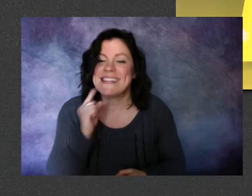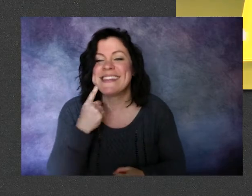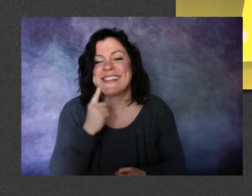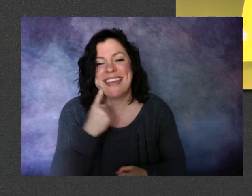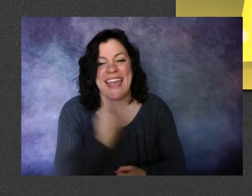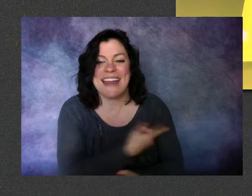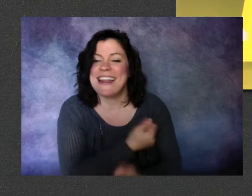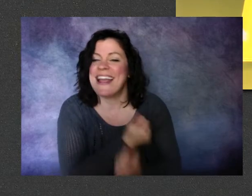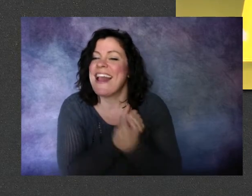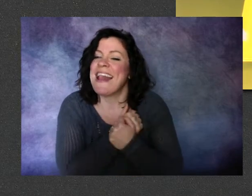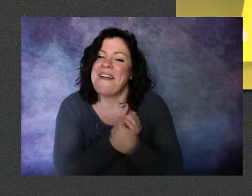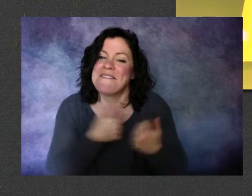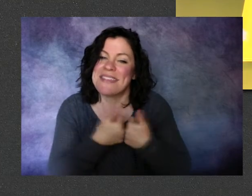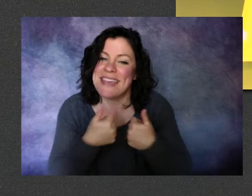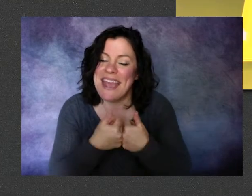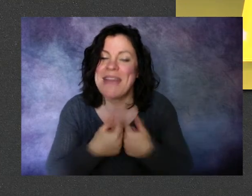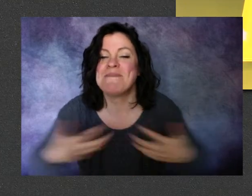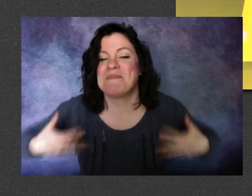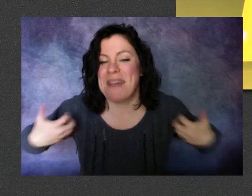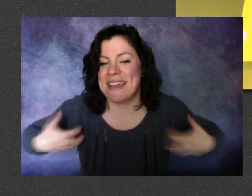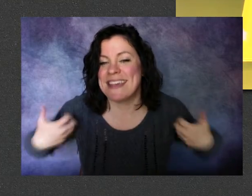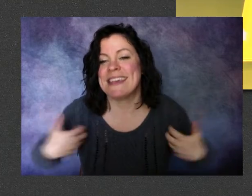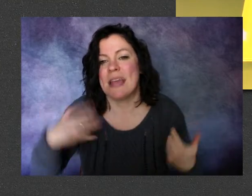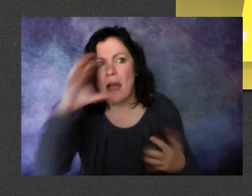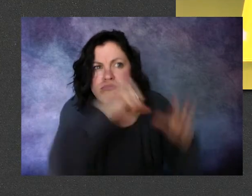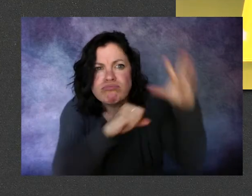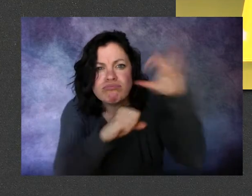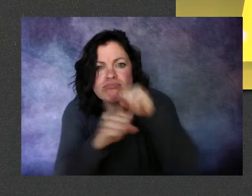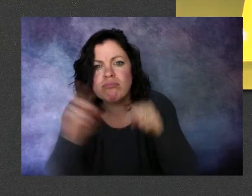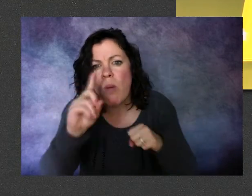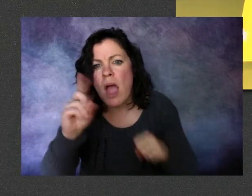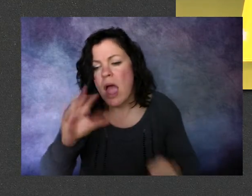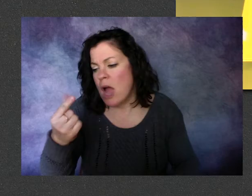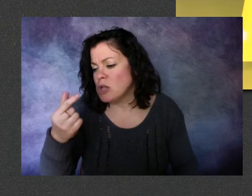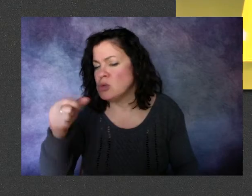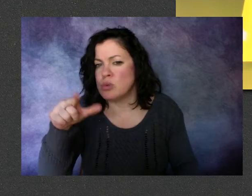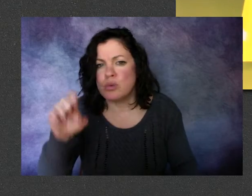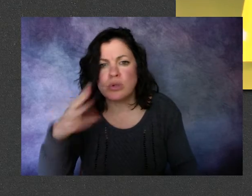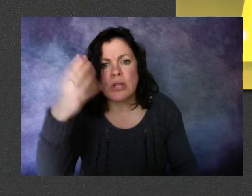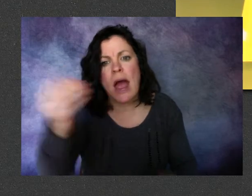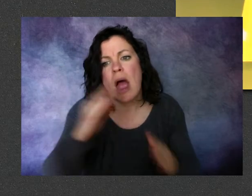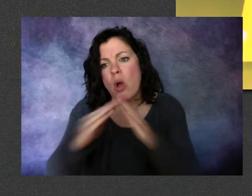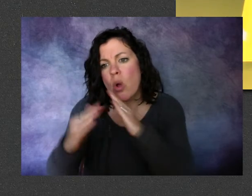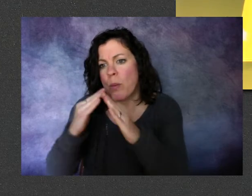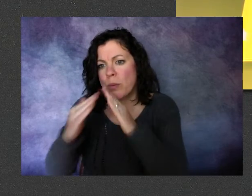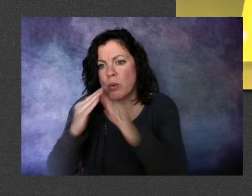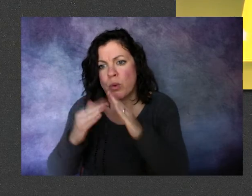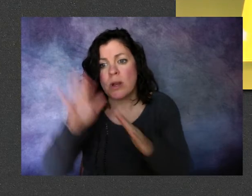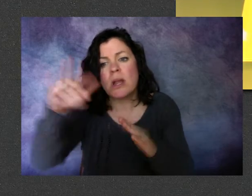Candy loved the game we played, where we were guessing where George was out in the community.